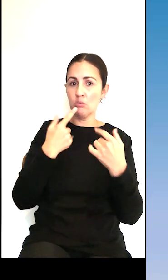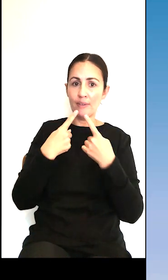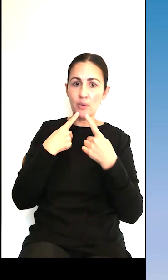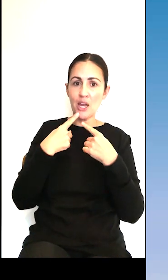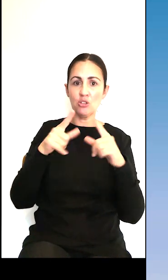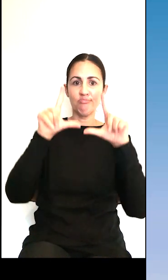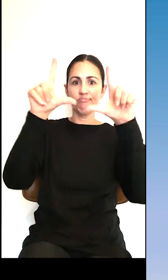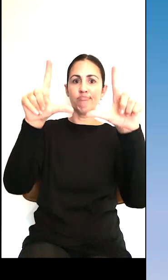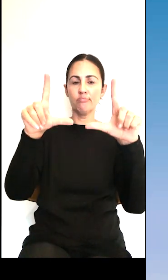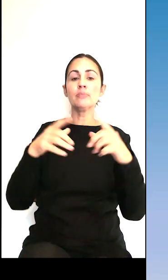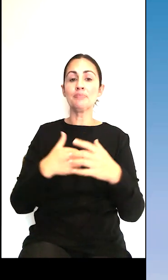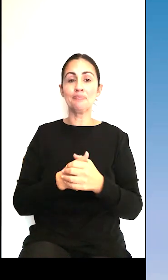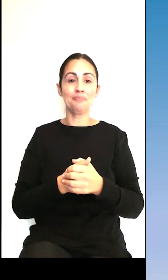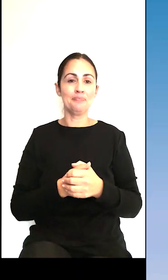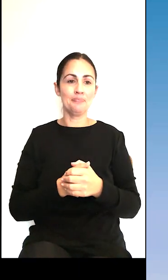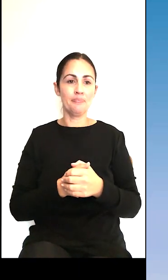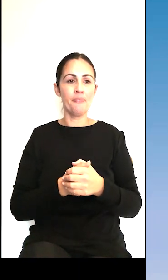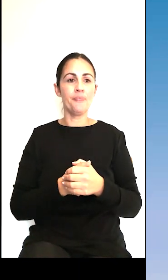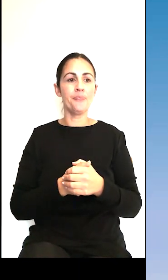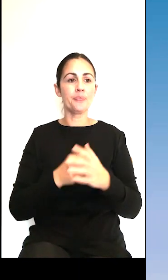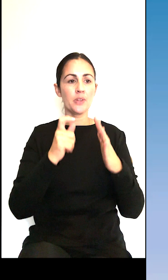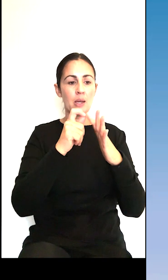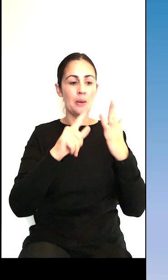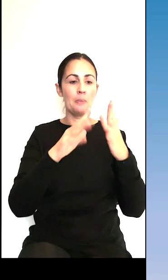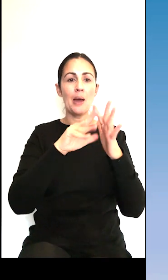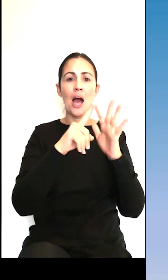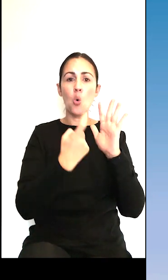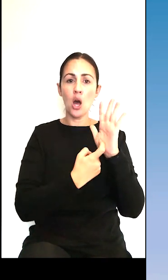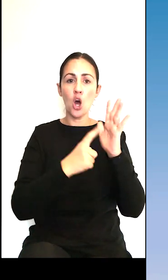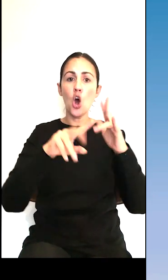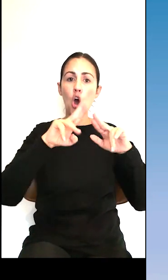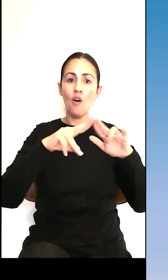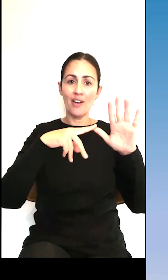We've also had the question, 'Is power of attorney from New South Wales the same as enduring guardianship in